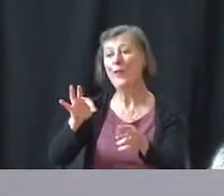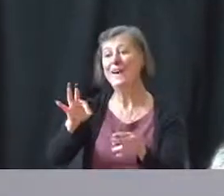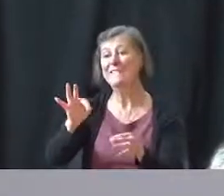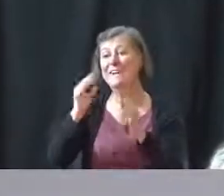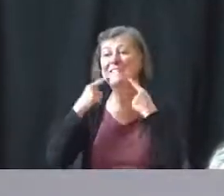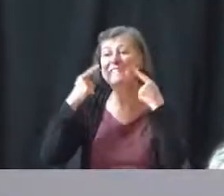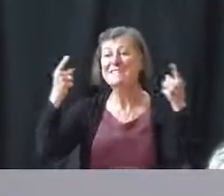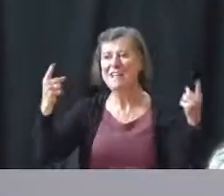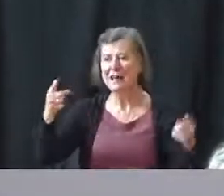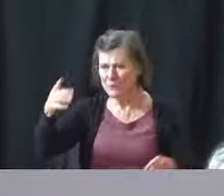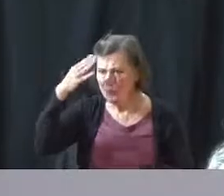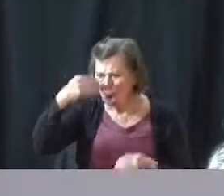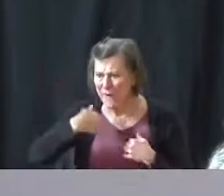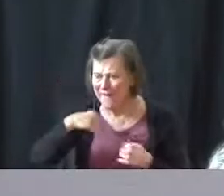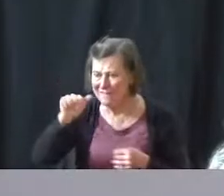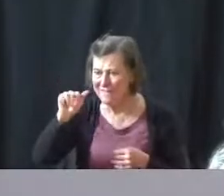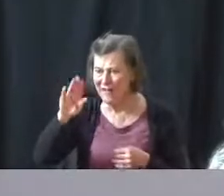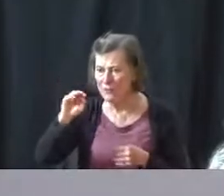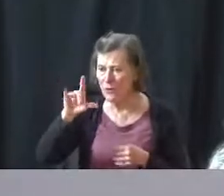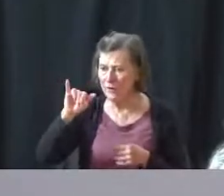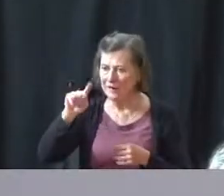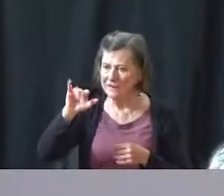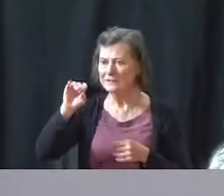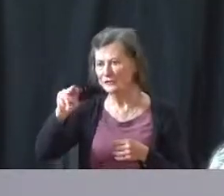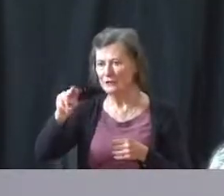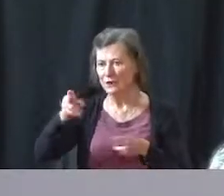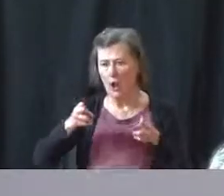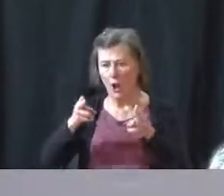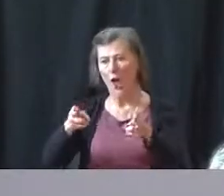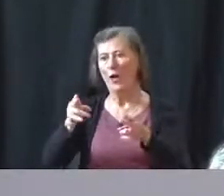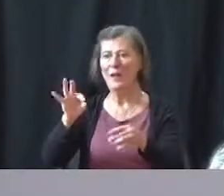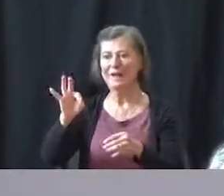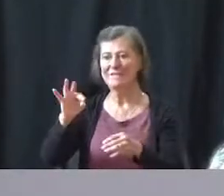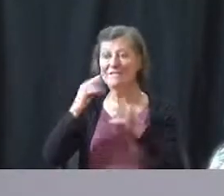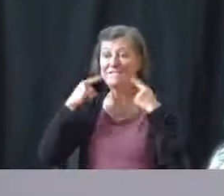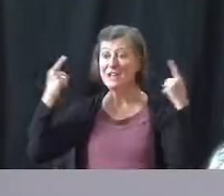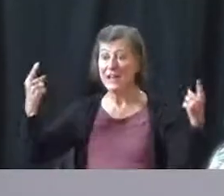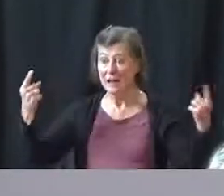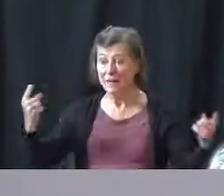Did you know there was an Abolition Hall of Fame? There is in Petersburg, New York.